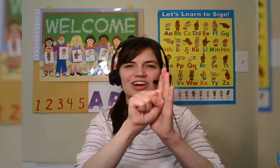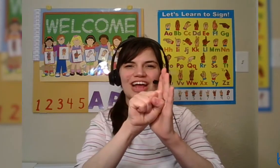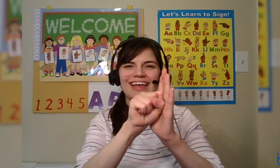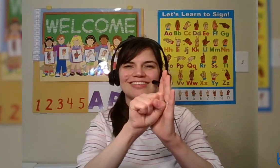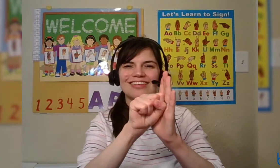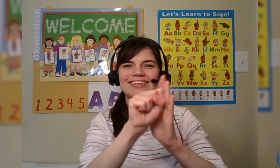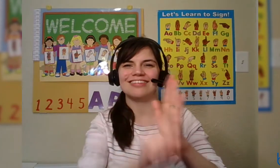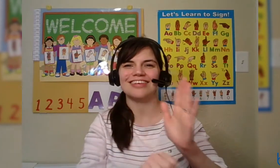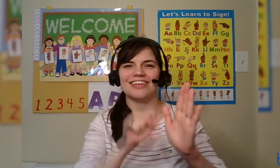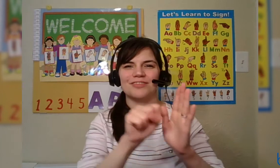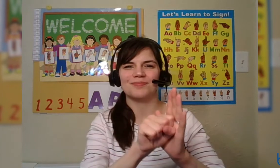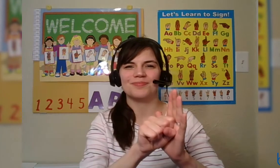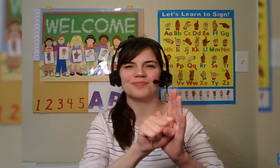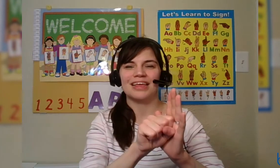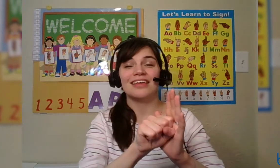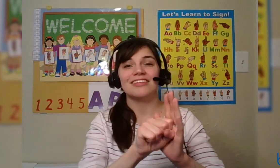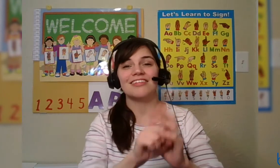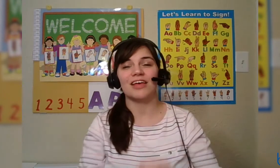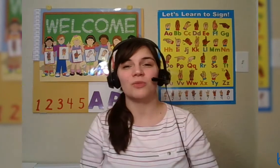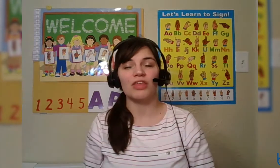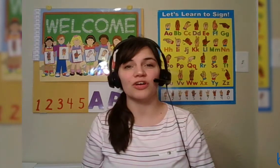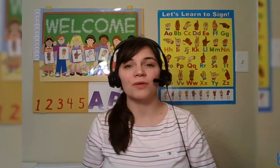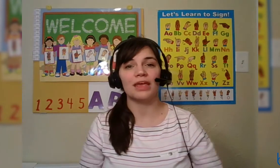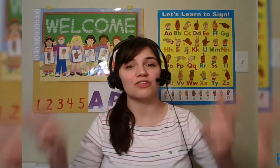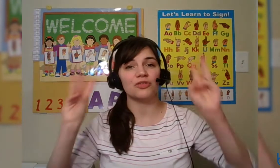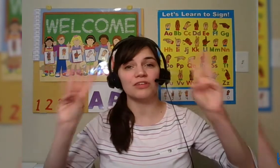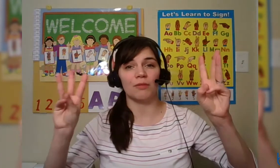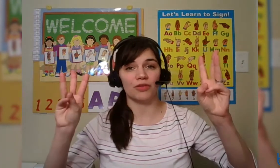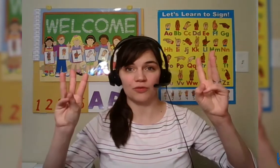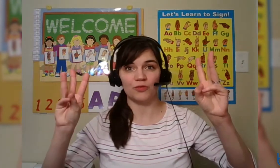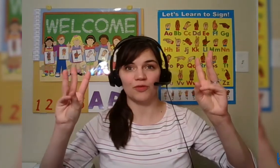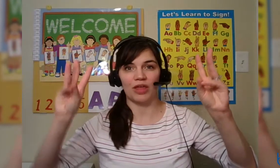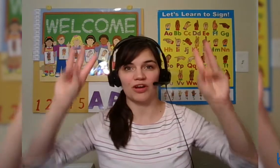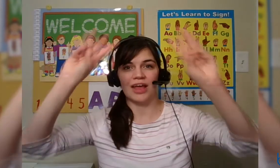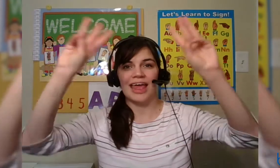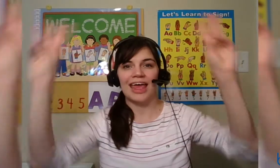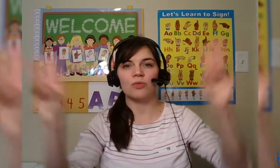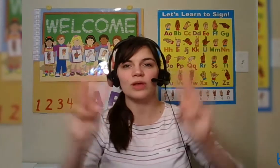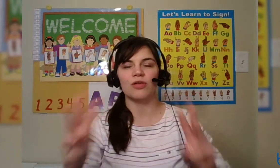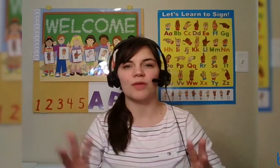letter S: season. To sign weather, make two W's for weather and wiggle them